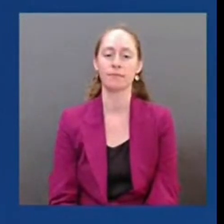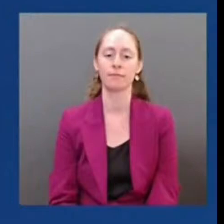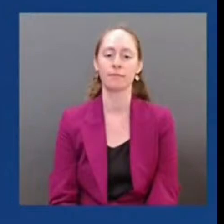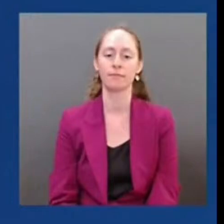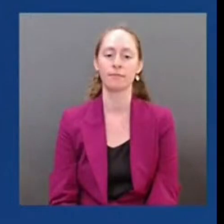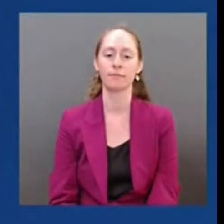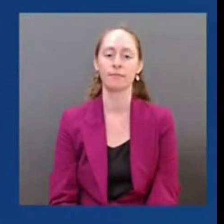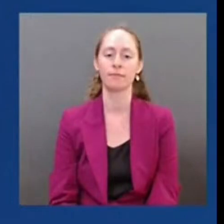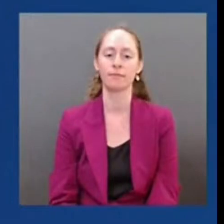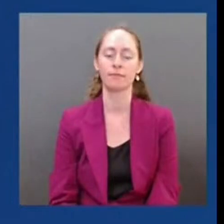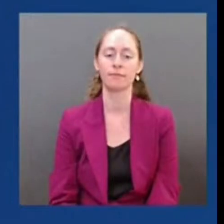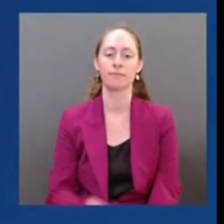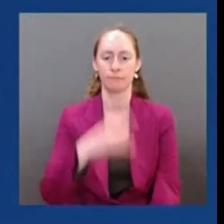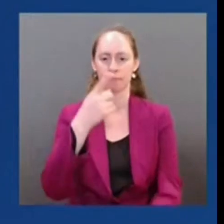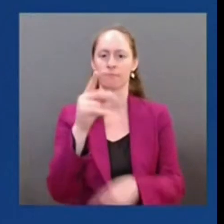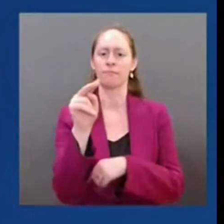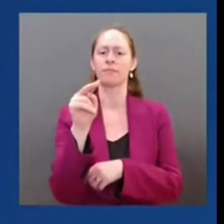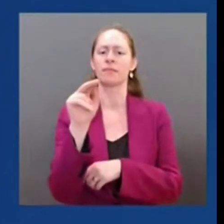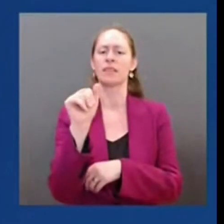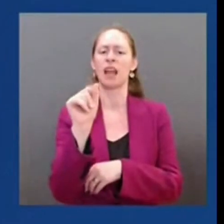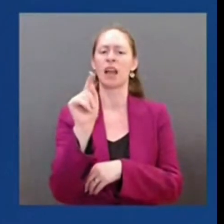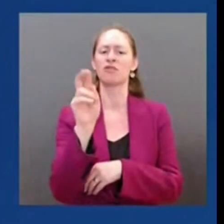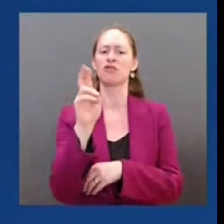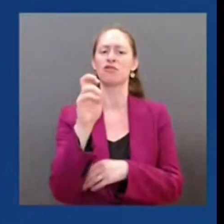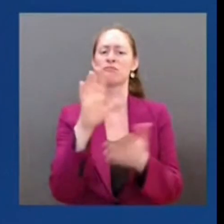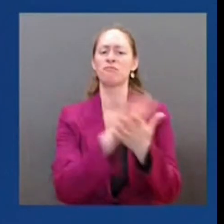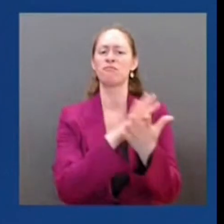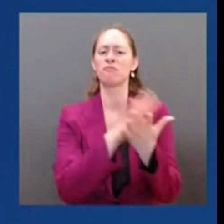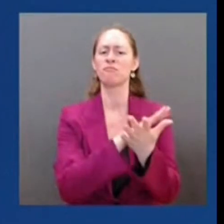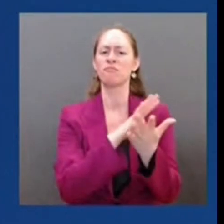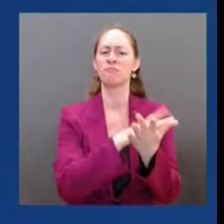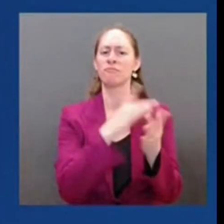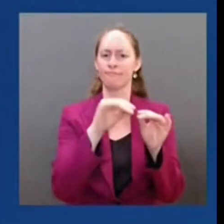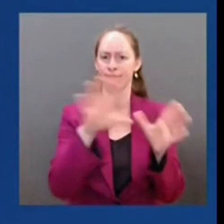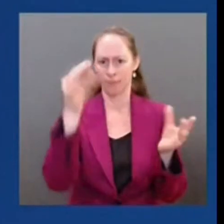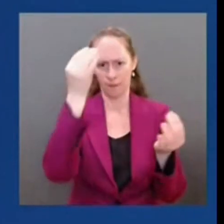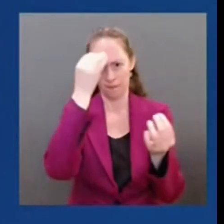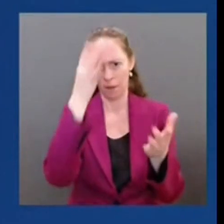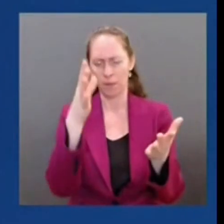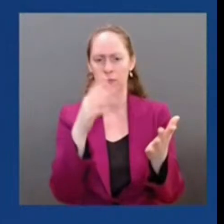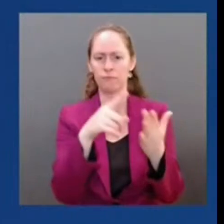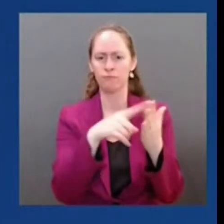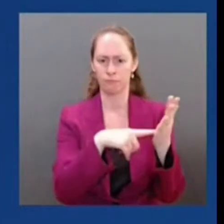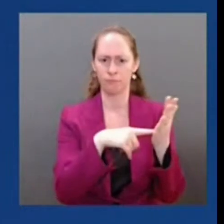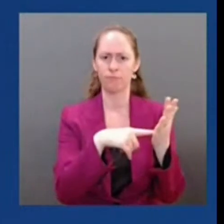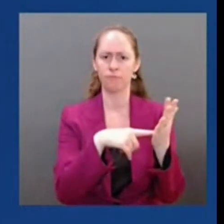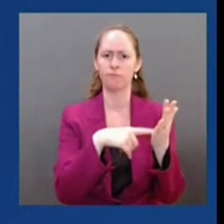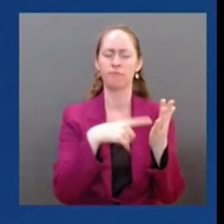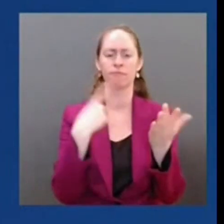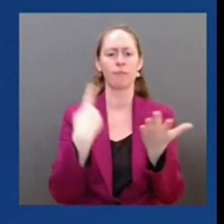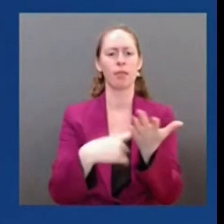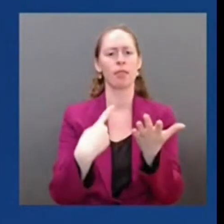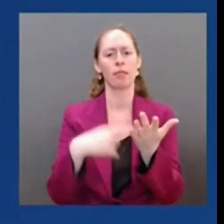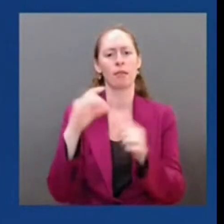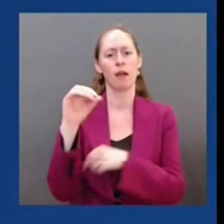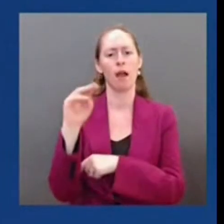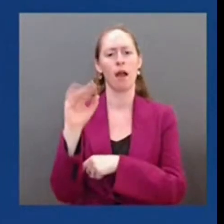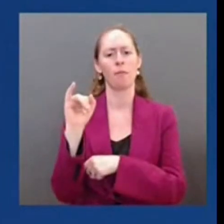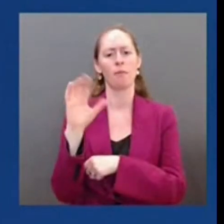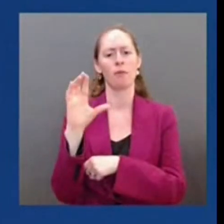THERE'S PAPER OUT IN NATURE TODAY FROM THE GLADSTONE IN SAN